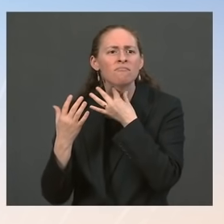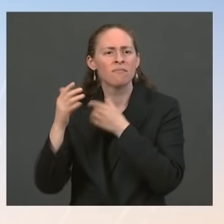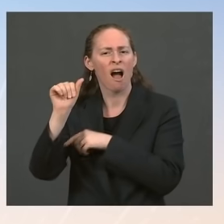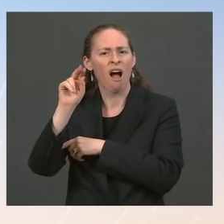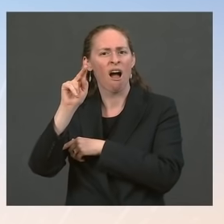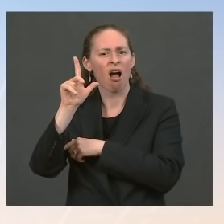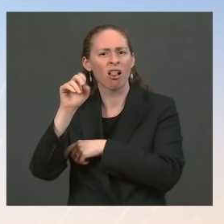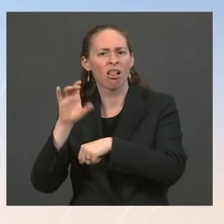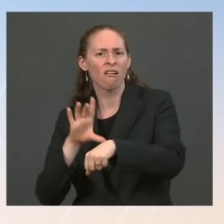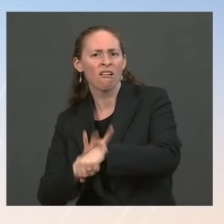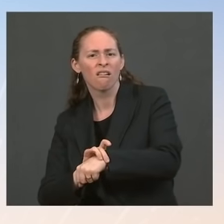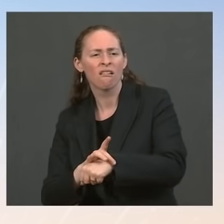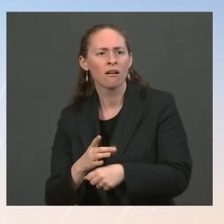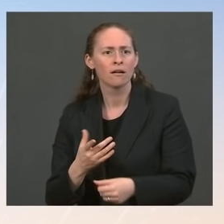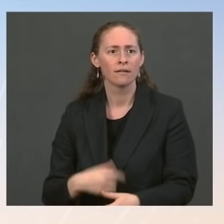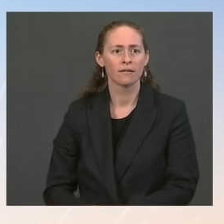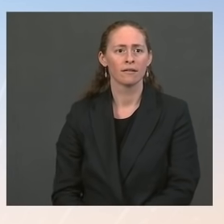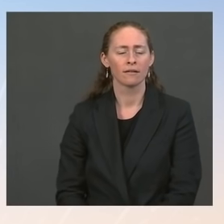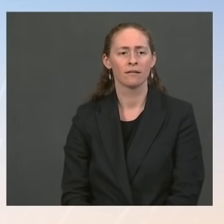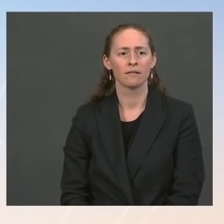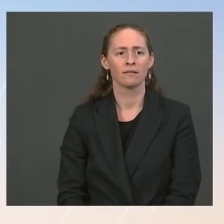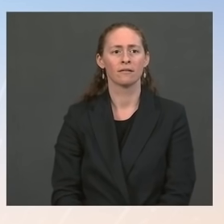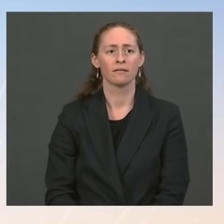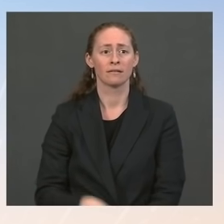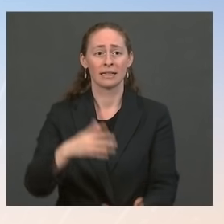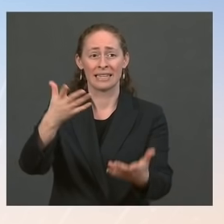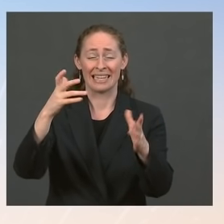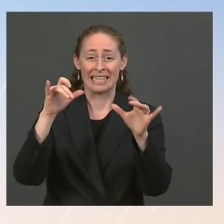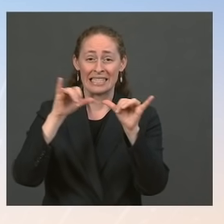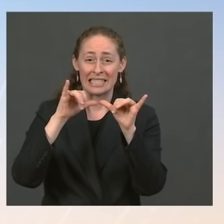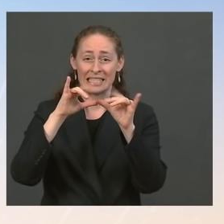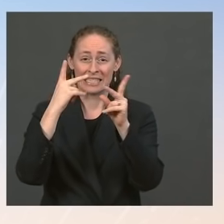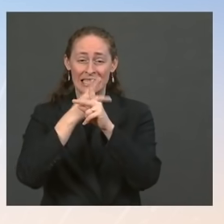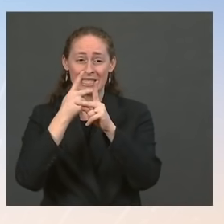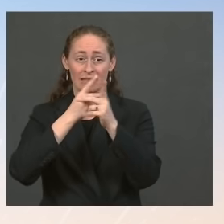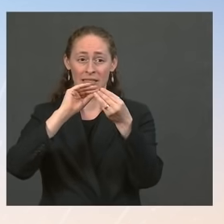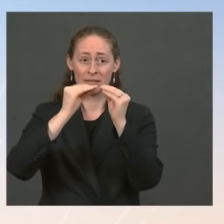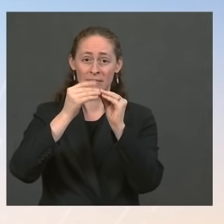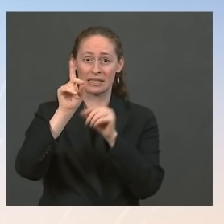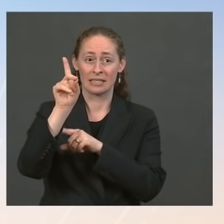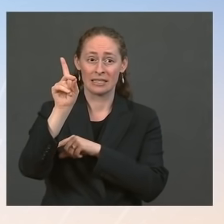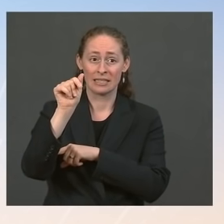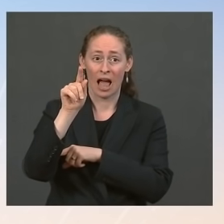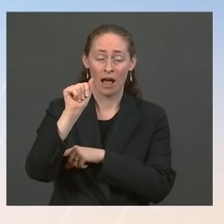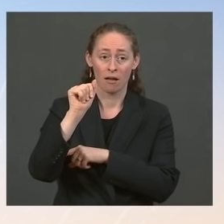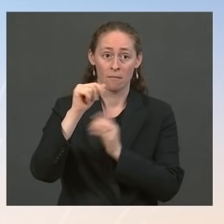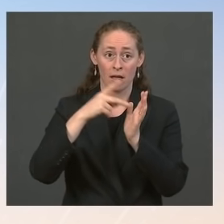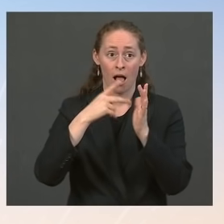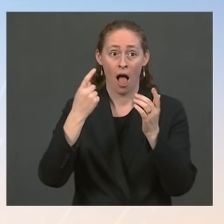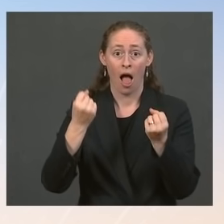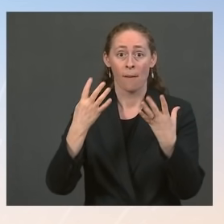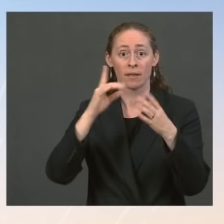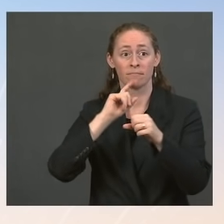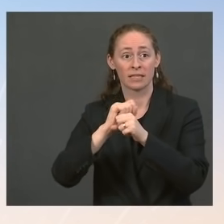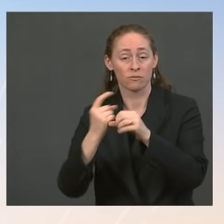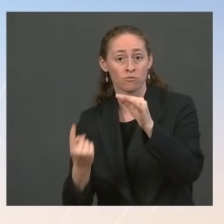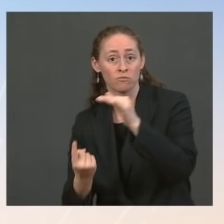Ms. Psaki: Biometric that's required as it relates to putting people back into the immigration proceedings? The Press: Yeah. Ms. Psaki: The Department of Homeland Security can give you the rundown,